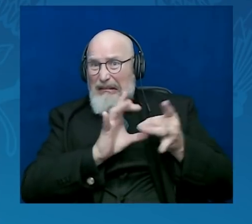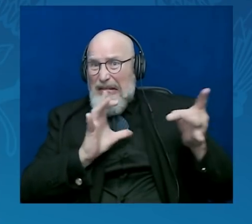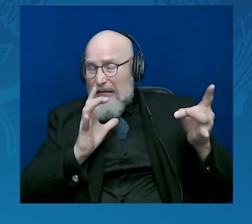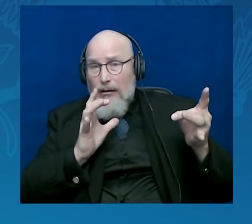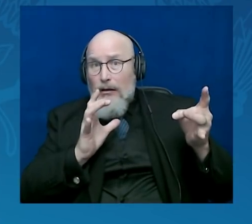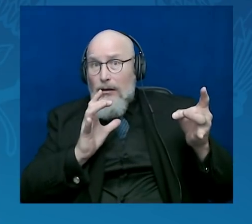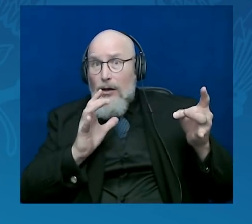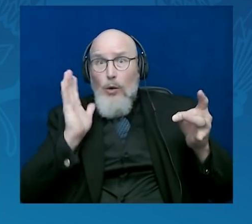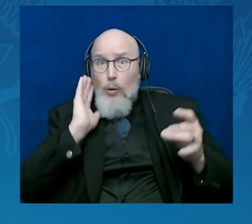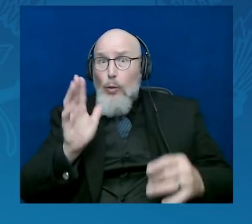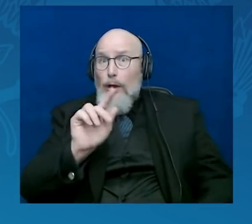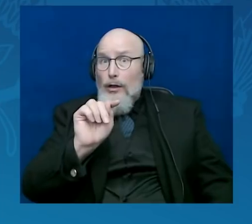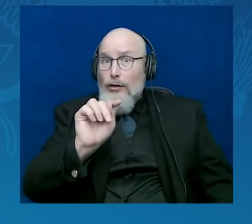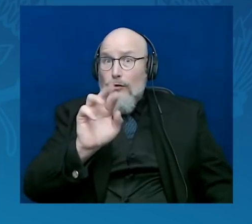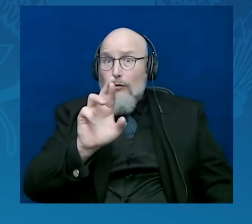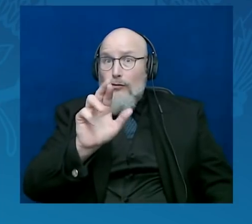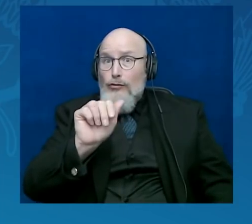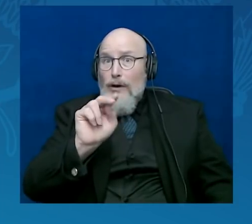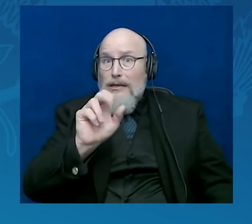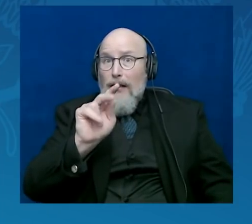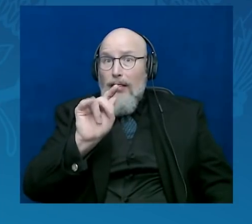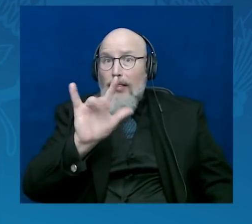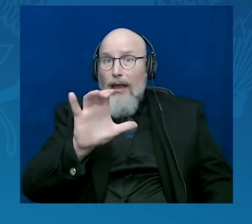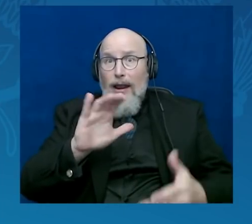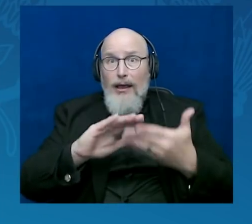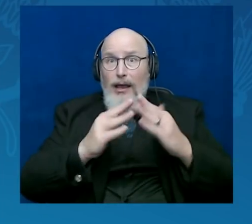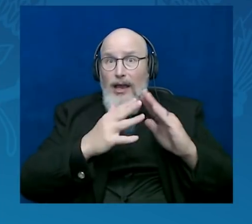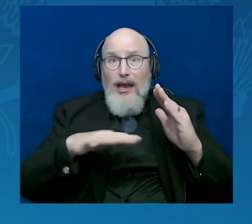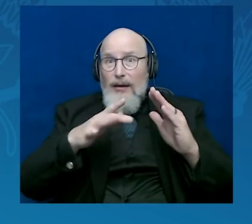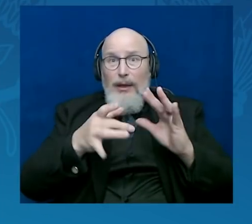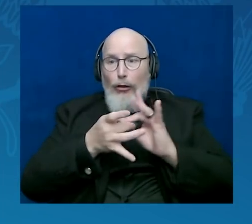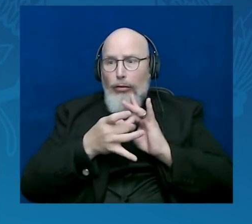was losing its cohesion, its influence, its appeal.